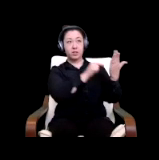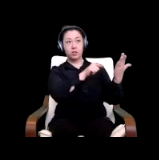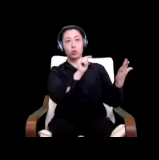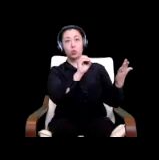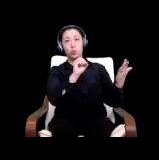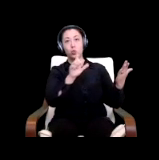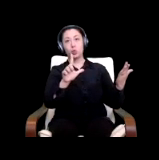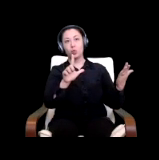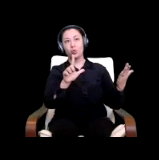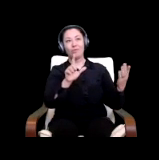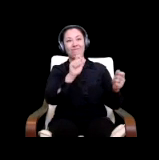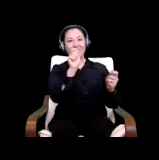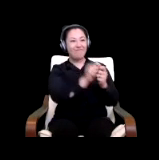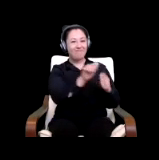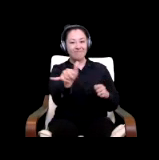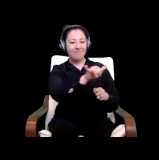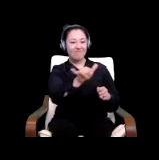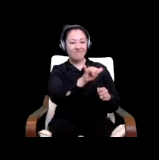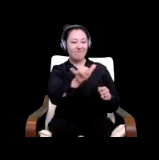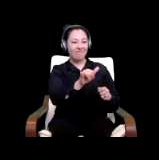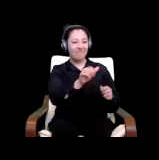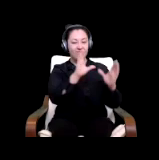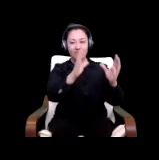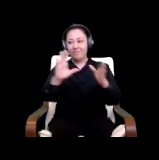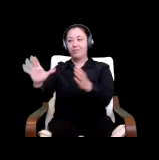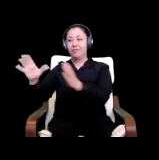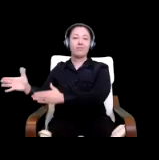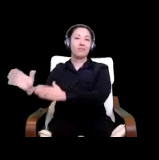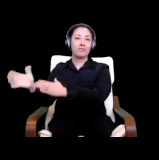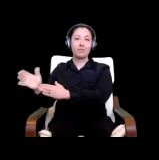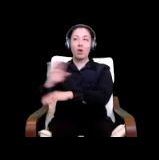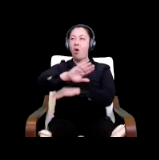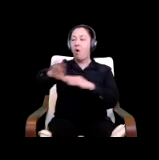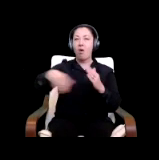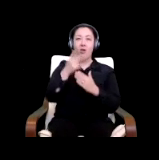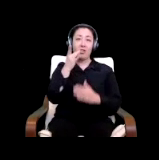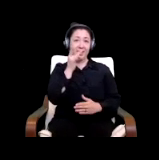cookie-cutter tool to be used with every kid with CHARGE, you need to use this only as